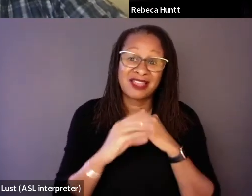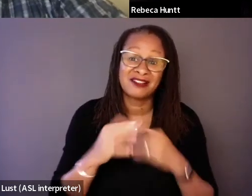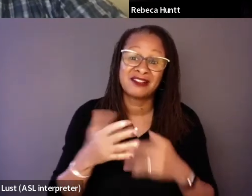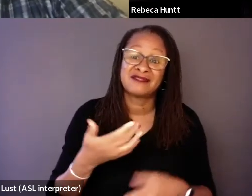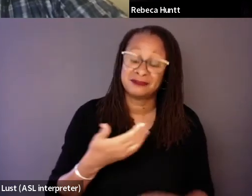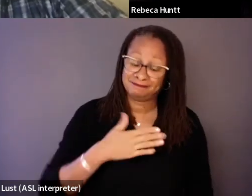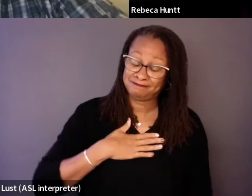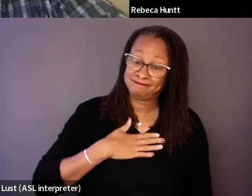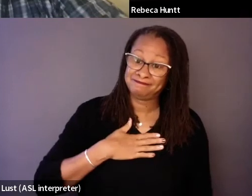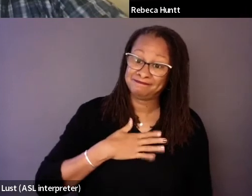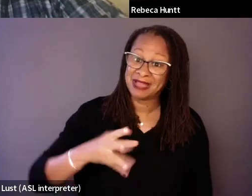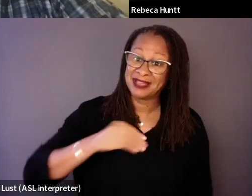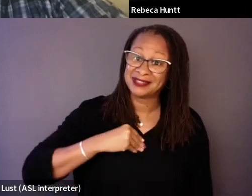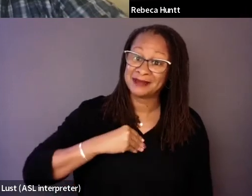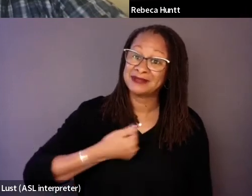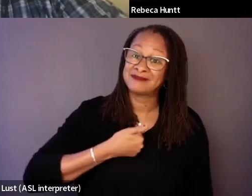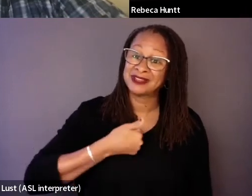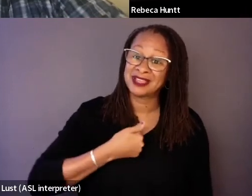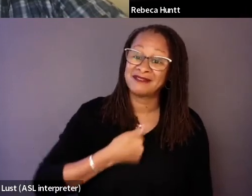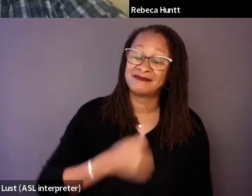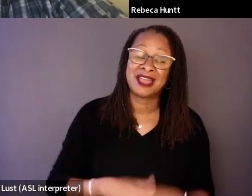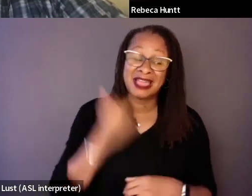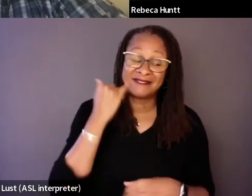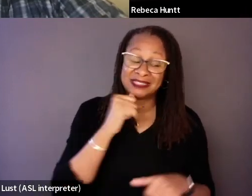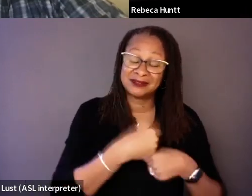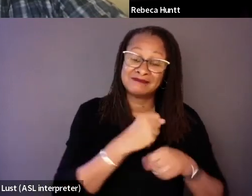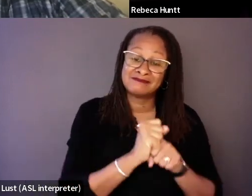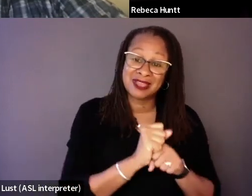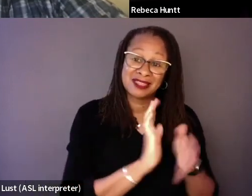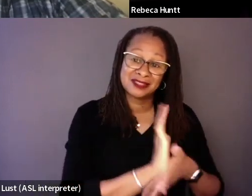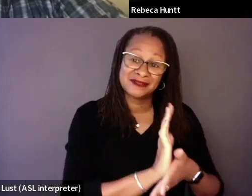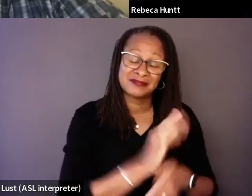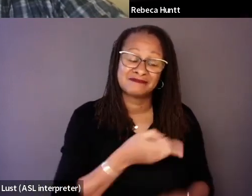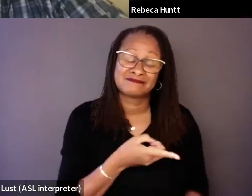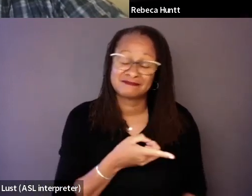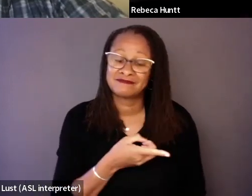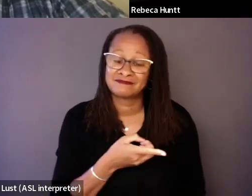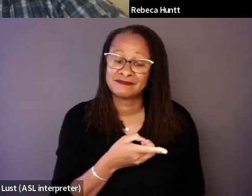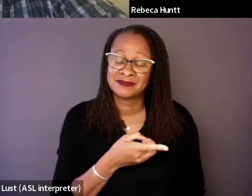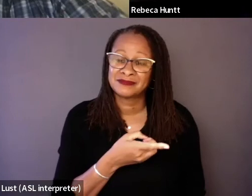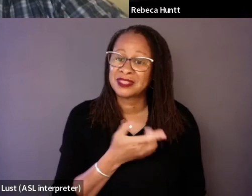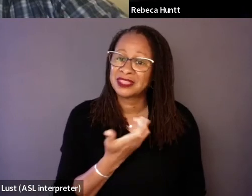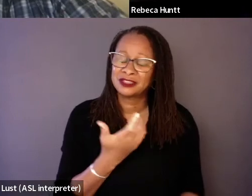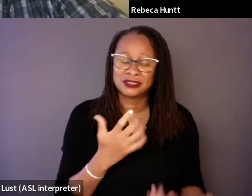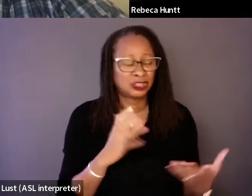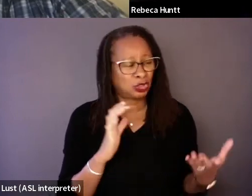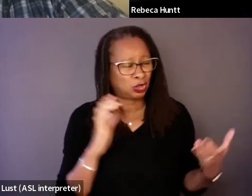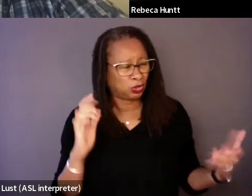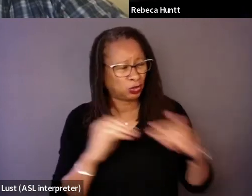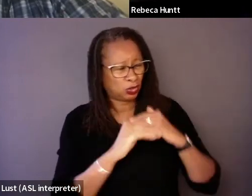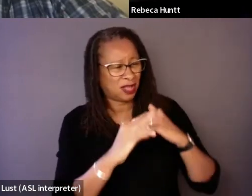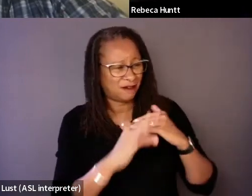Like if I hadn't made this film, there's like a profound level of self-acceptance that I wouldn't